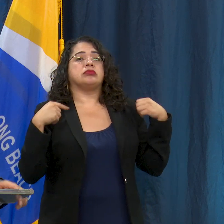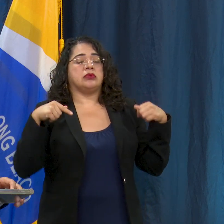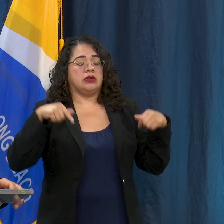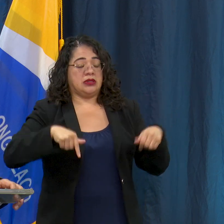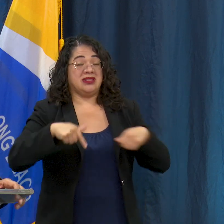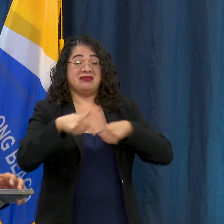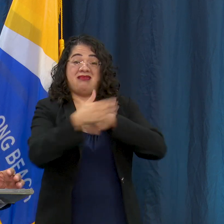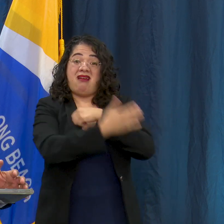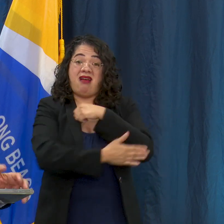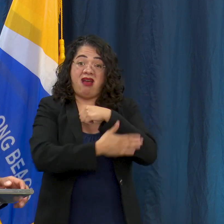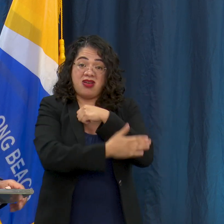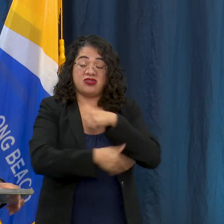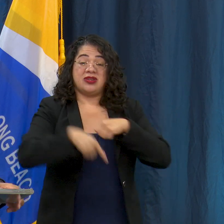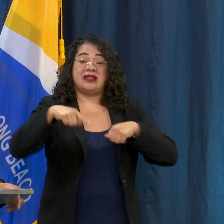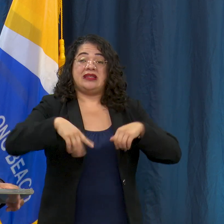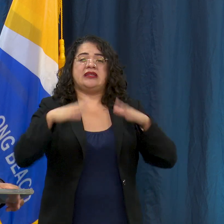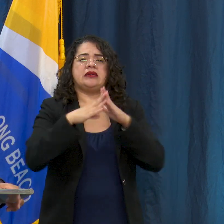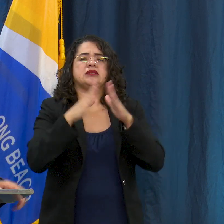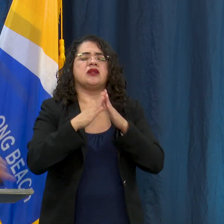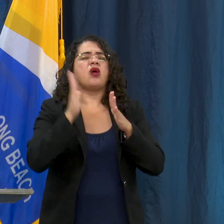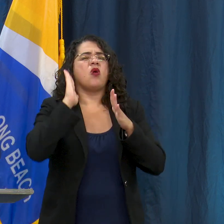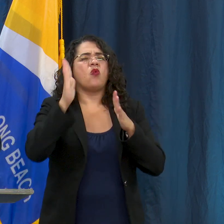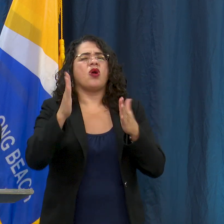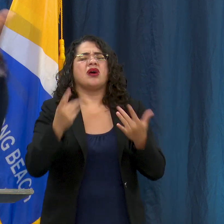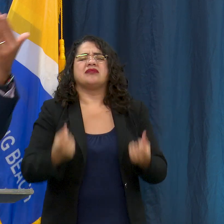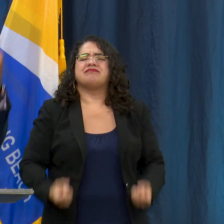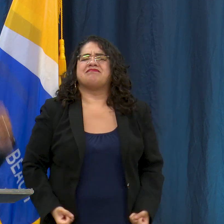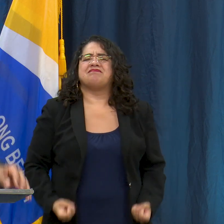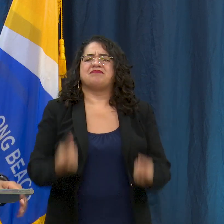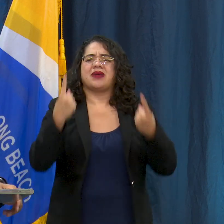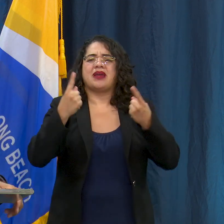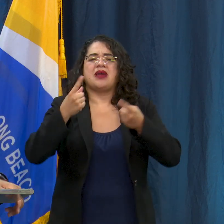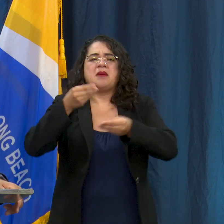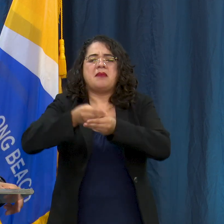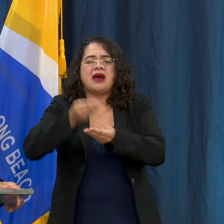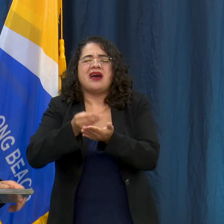and this city thousands. In the case of the country, thousands of lives